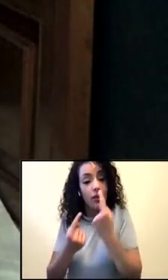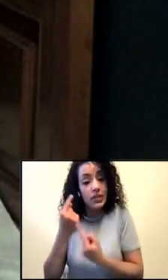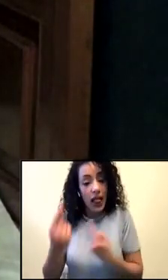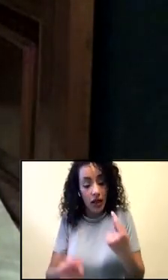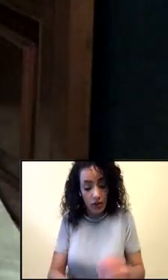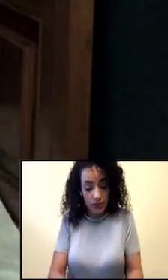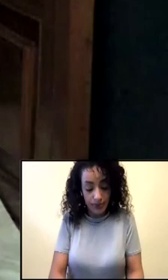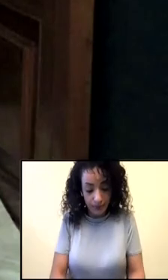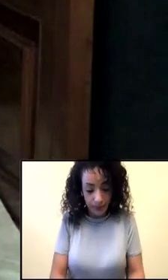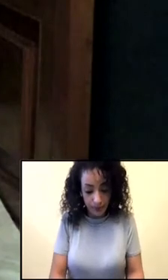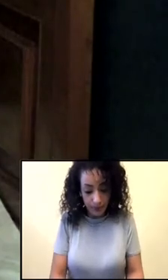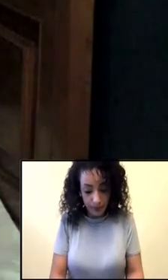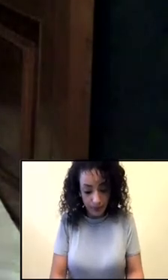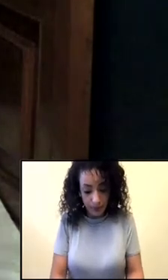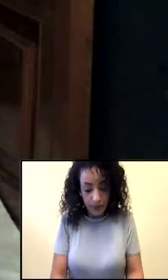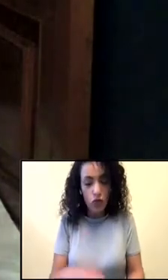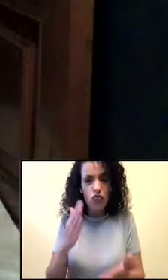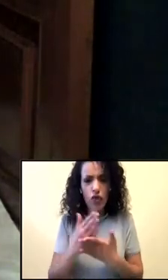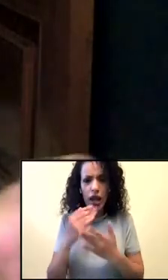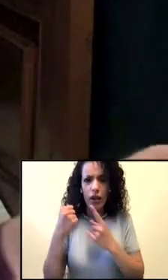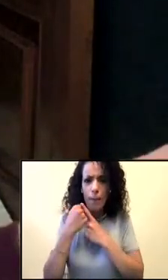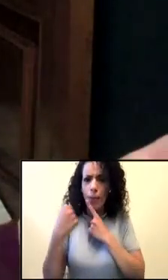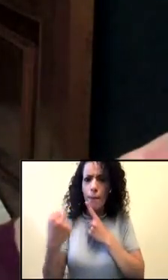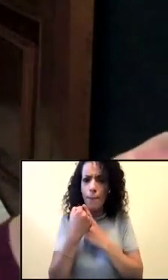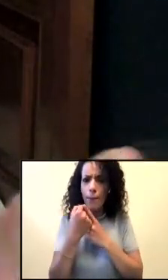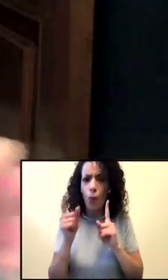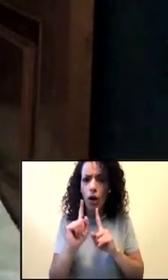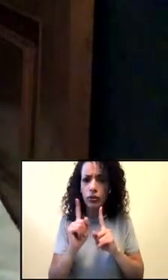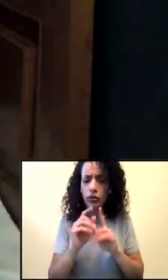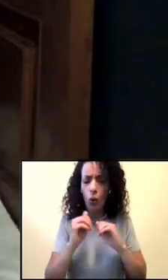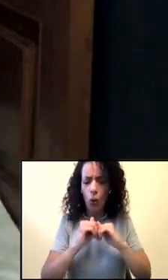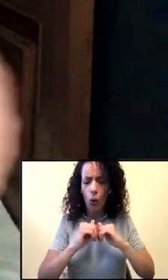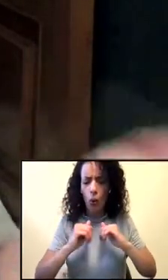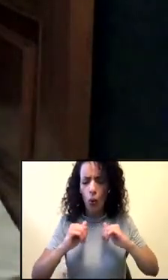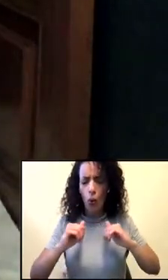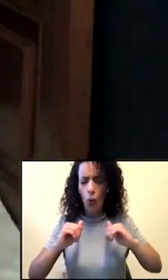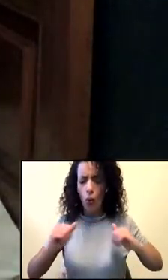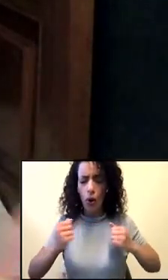really struck me was the enormous distance between my generation and their generation,